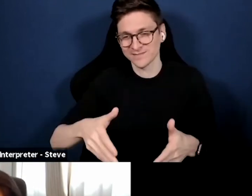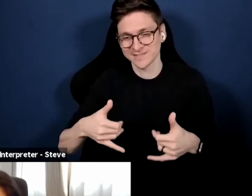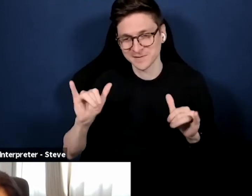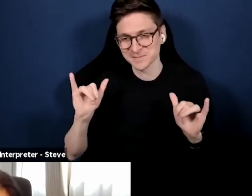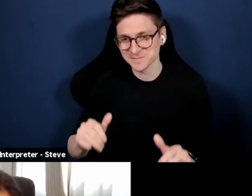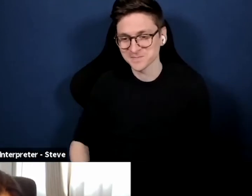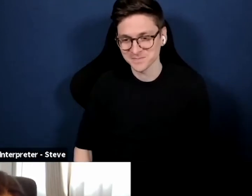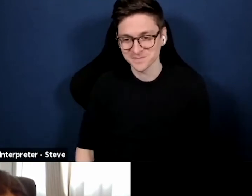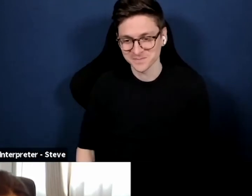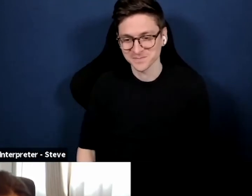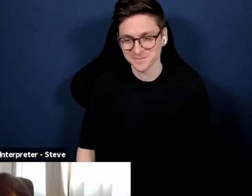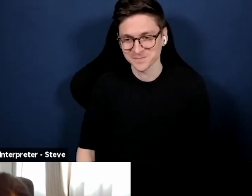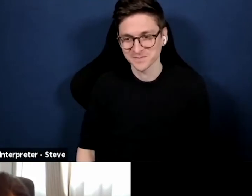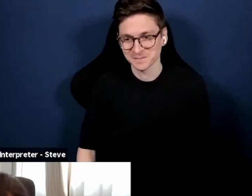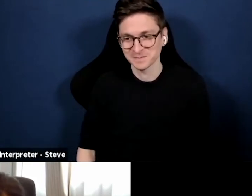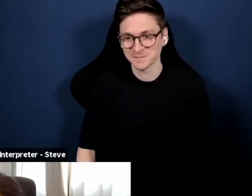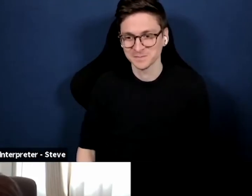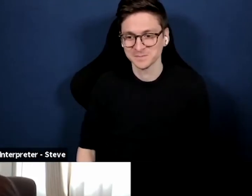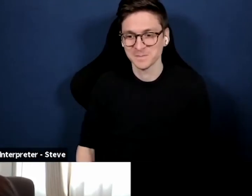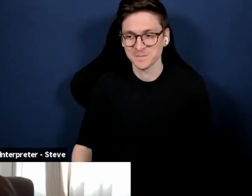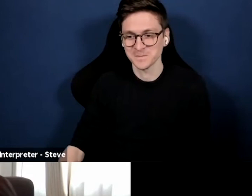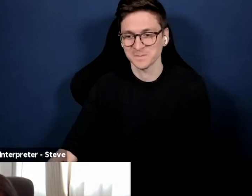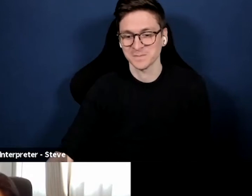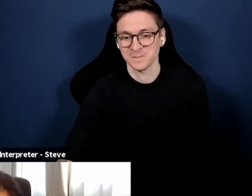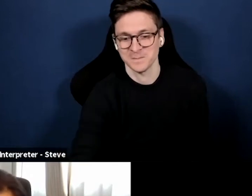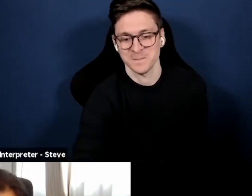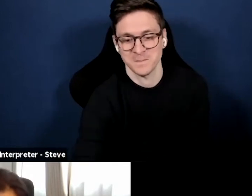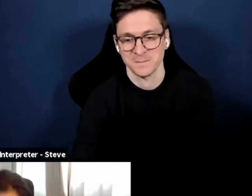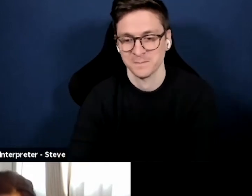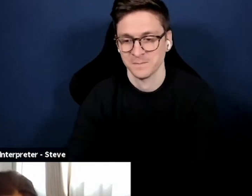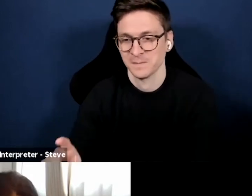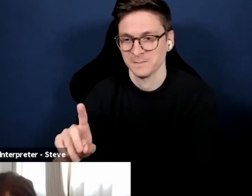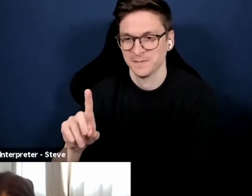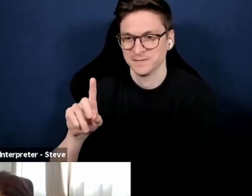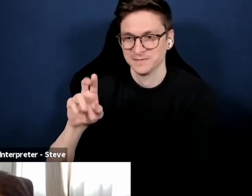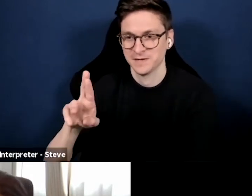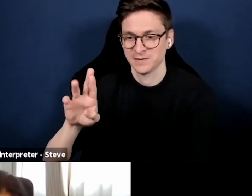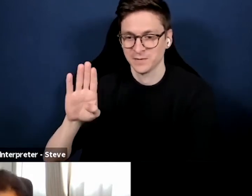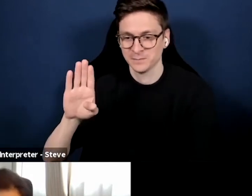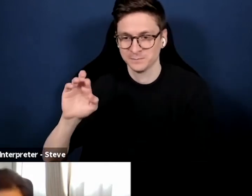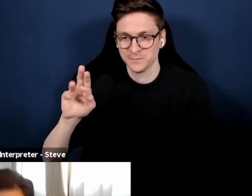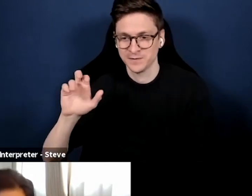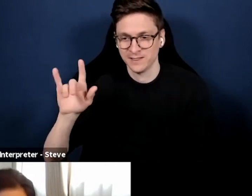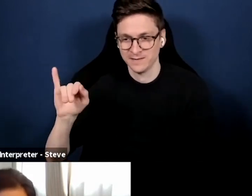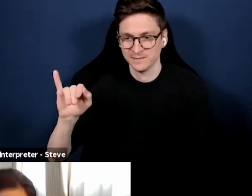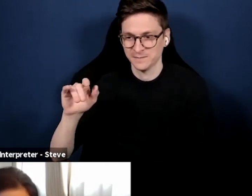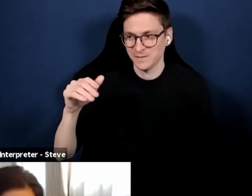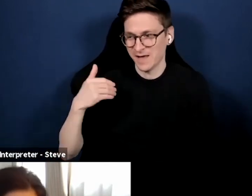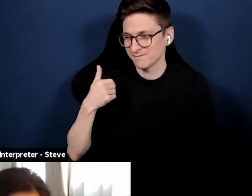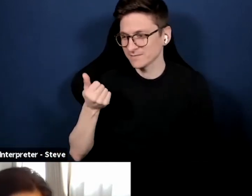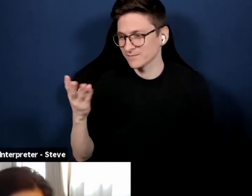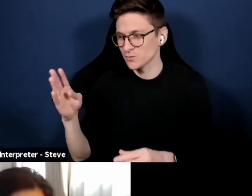okay so uh we have a couple of questions that the audience has typed in and asked me to read for you